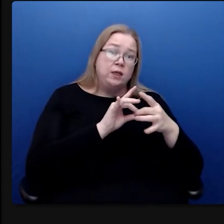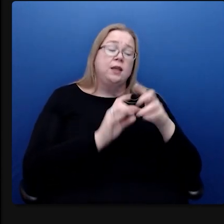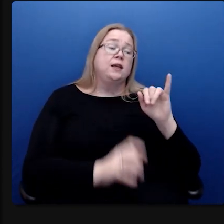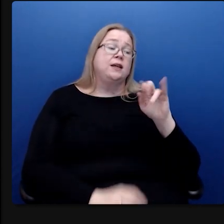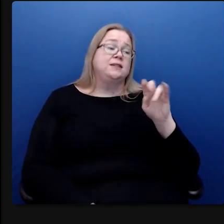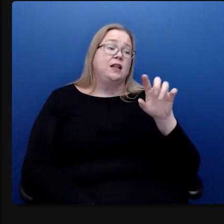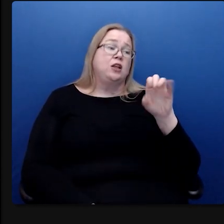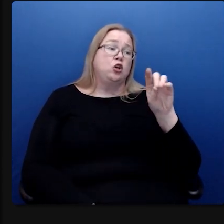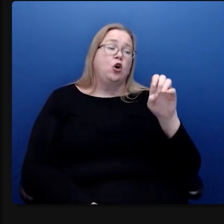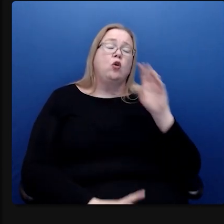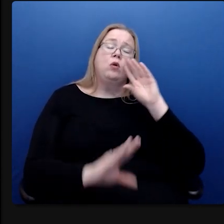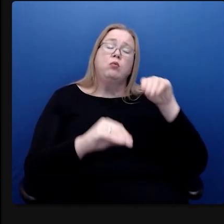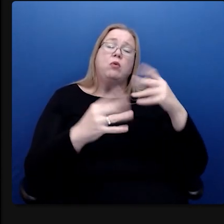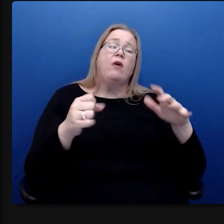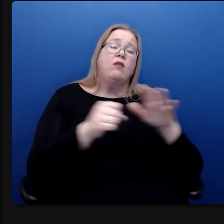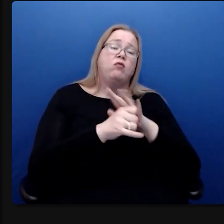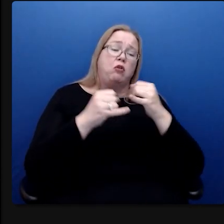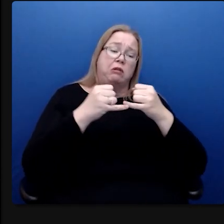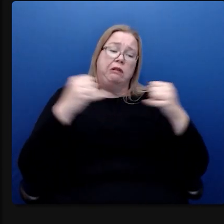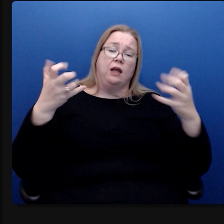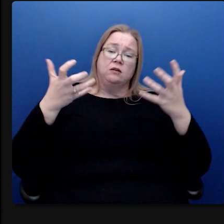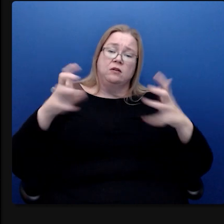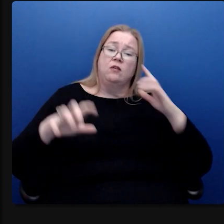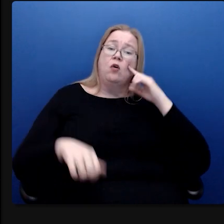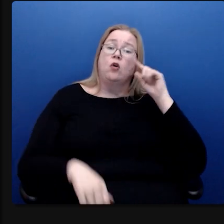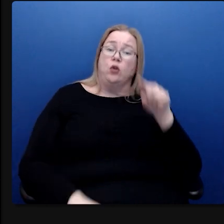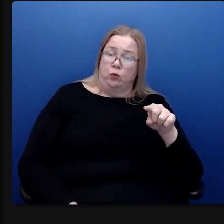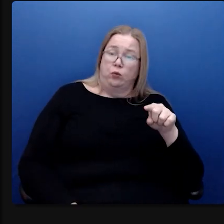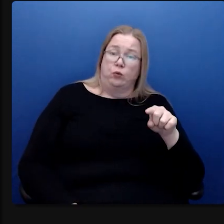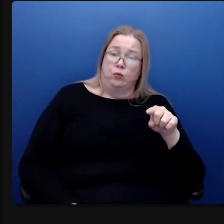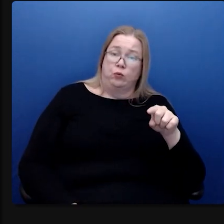For Unity, IntelliCode will provide whole line completion for you.